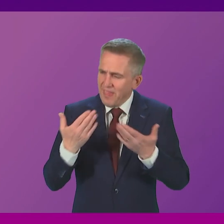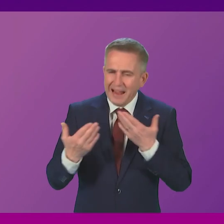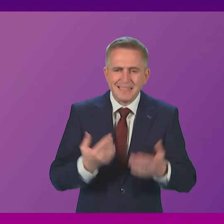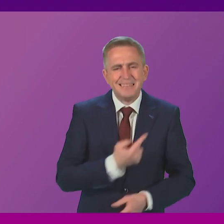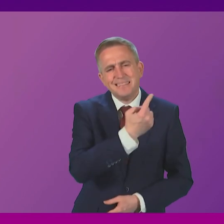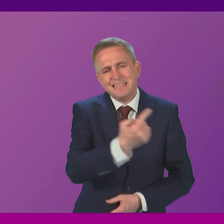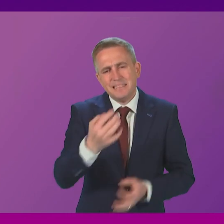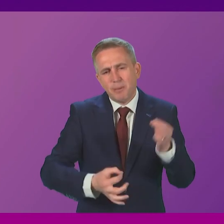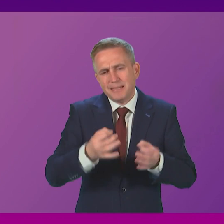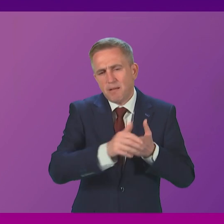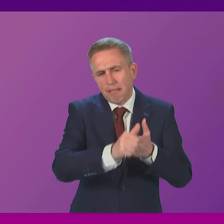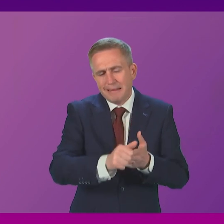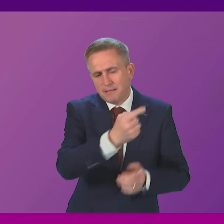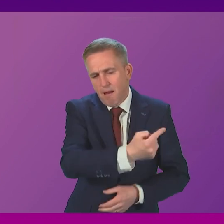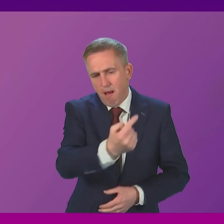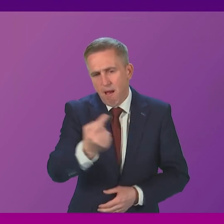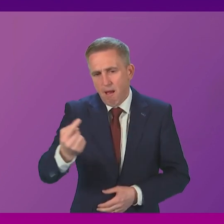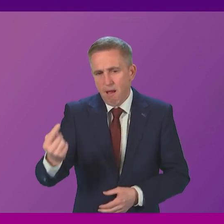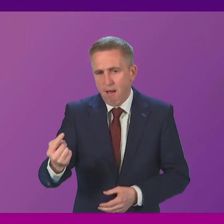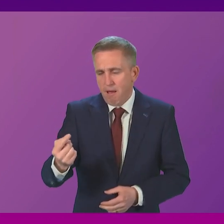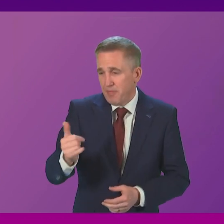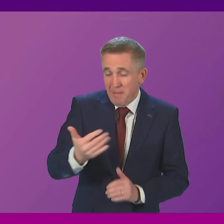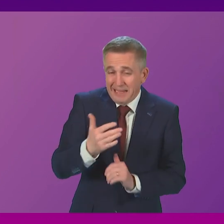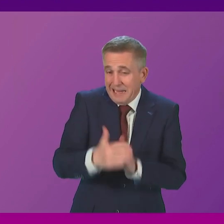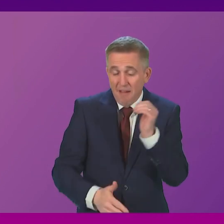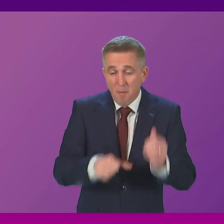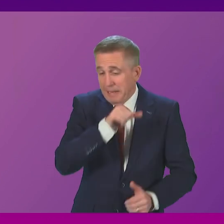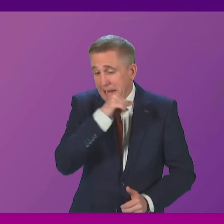I am very aware, of course, that they might not be so nice to me ever again.